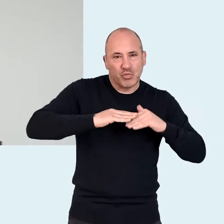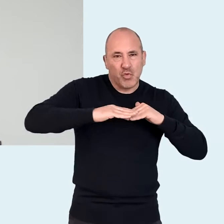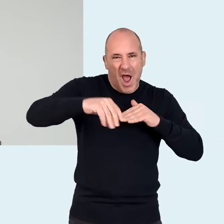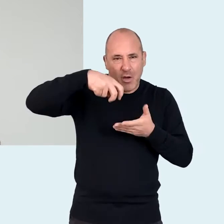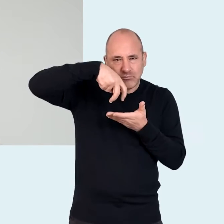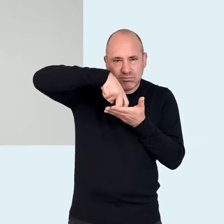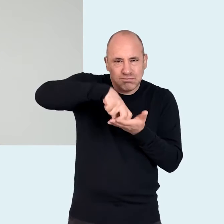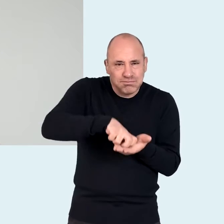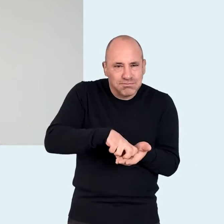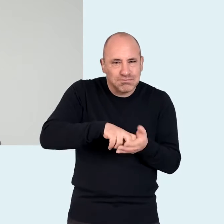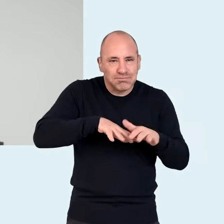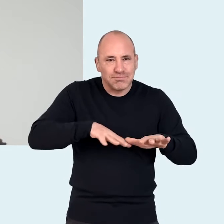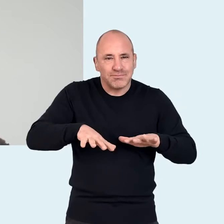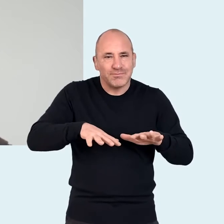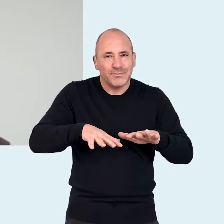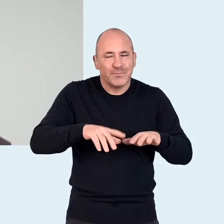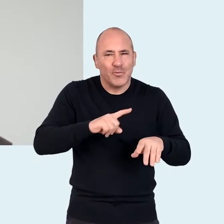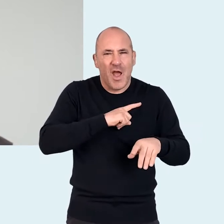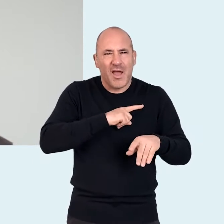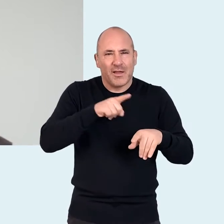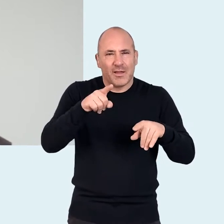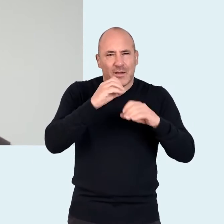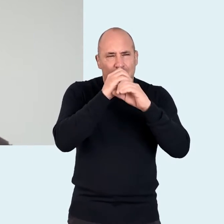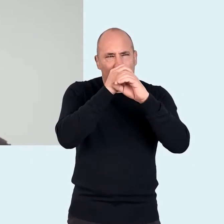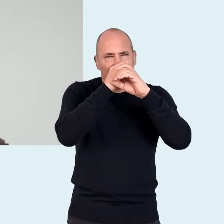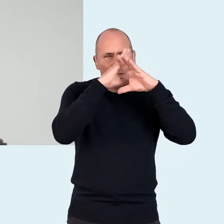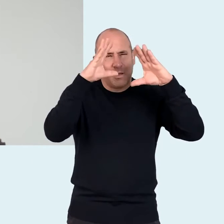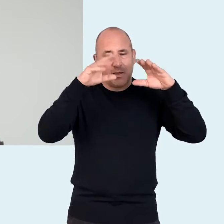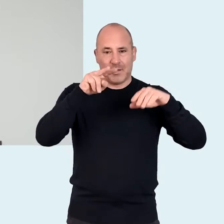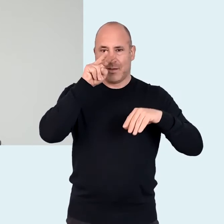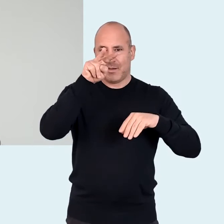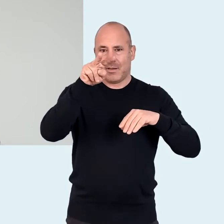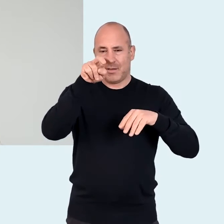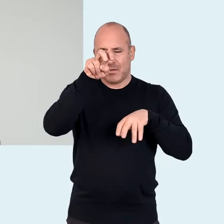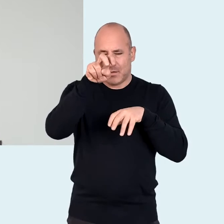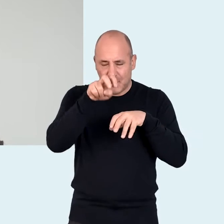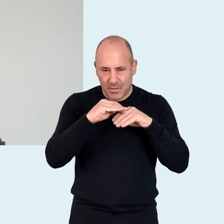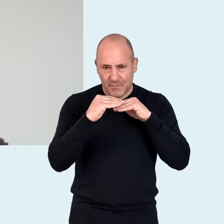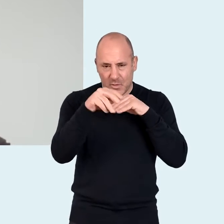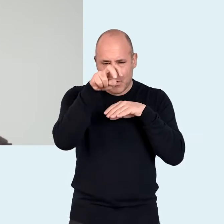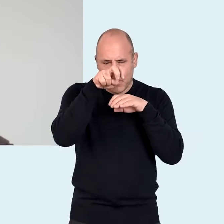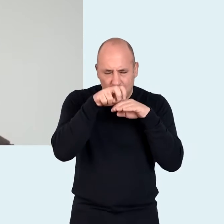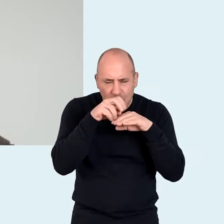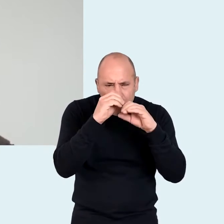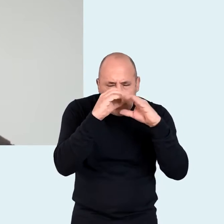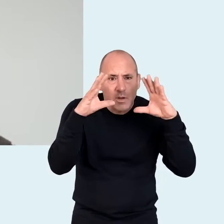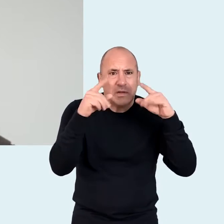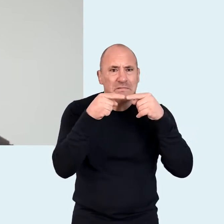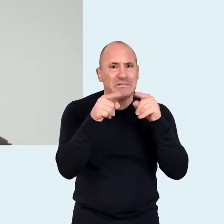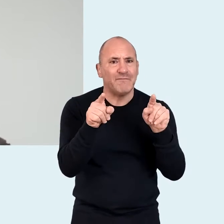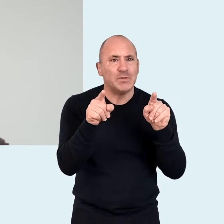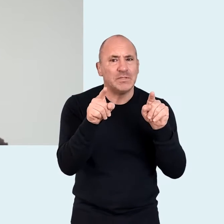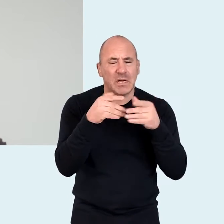and touch and low to the ground work. So there's a sense of changing perspectives, but also